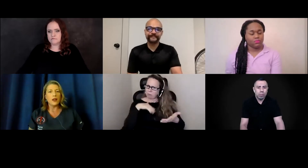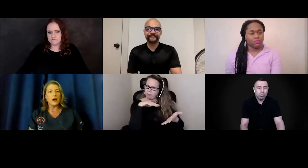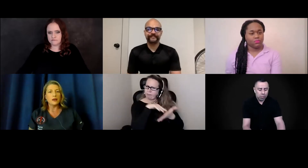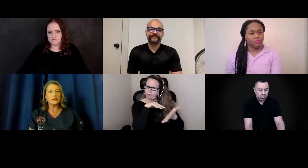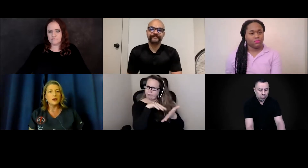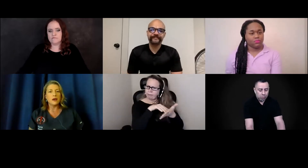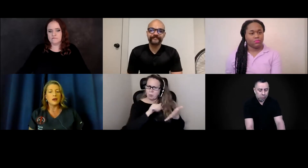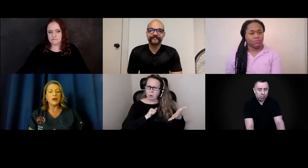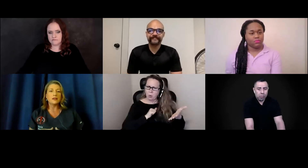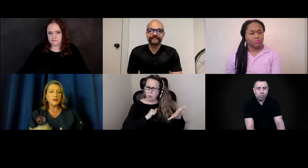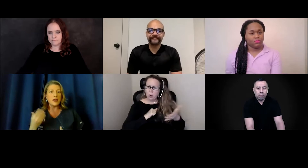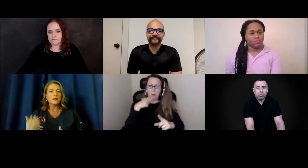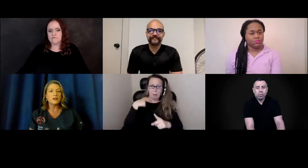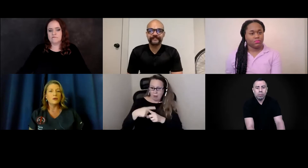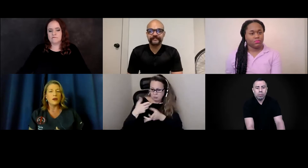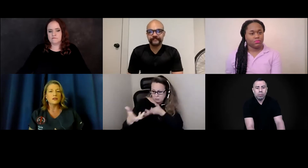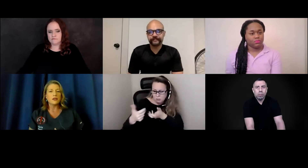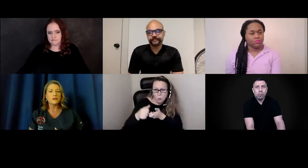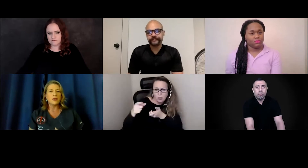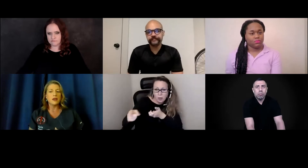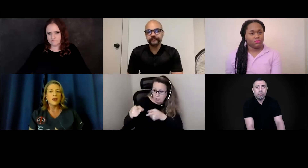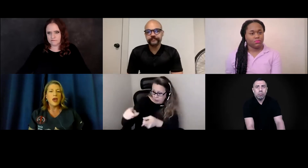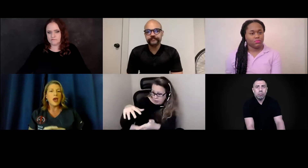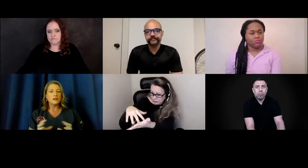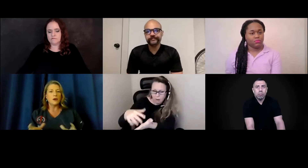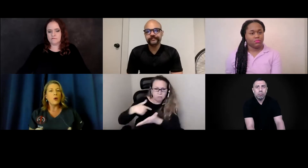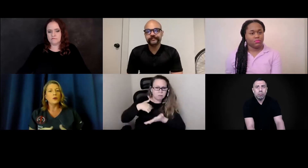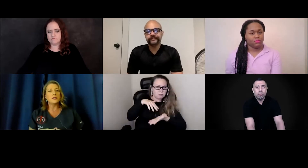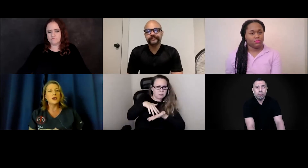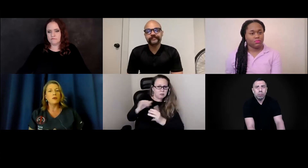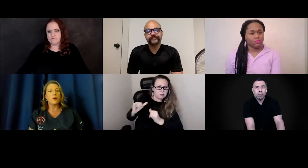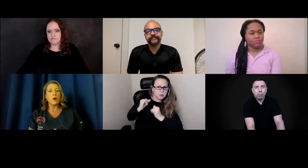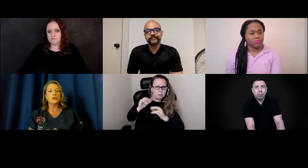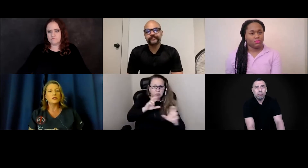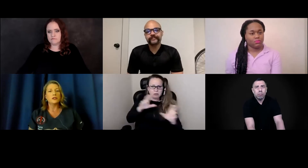client, as they continue their self-study as a whole team approach.